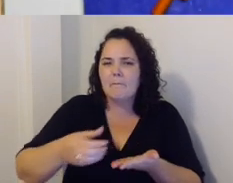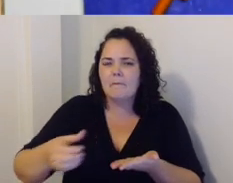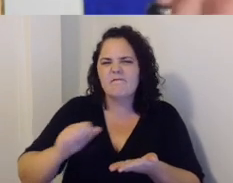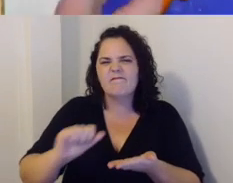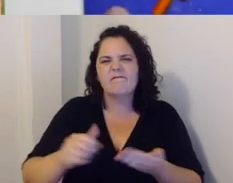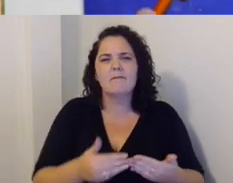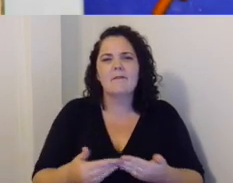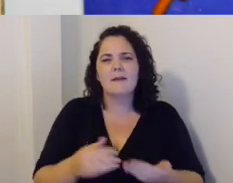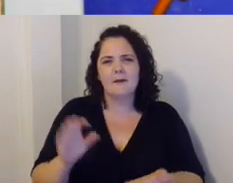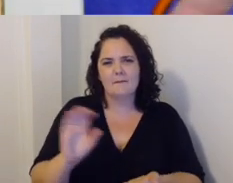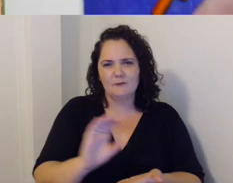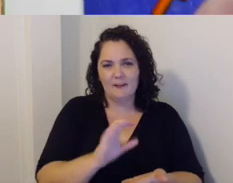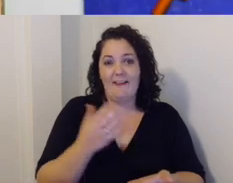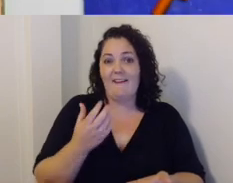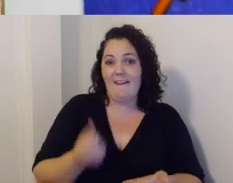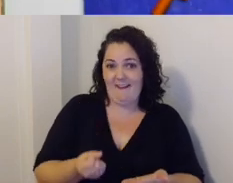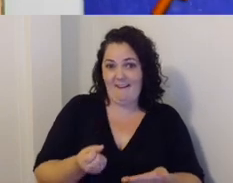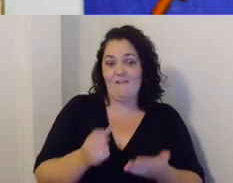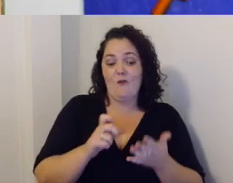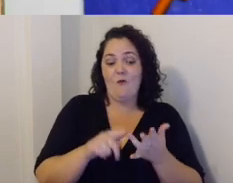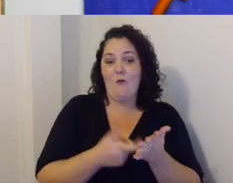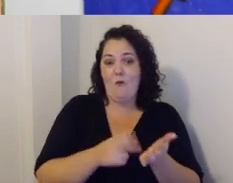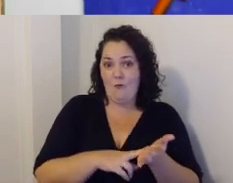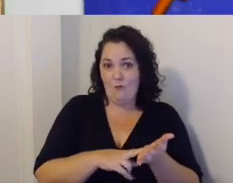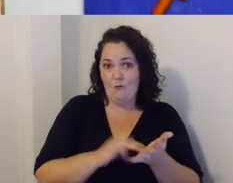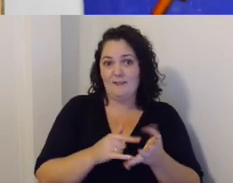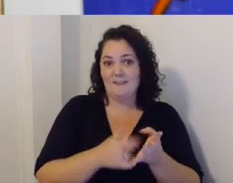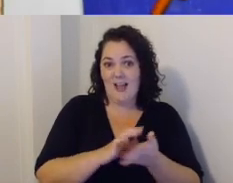pure cornstarch just with a bit of fragrance in them so we're going to have cornstarch,